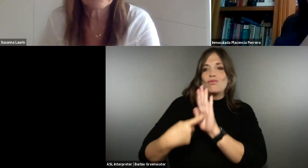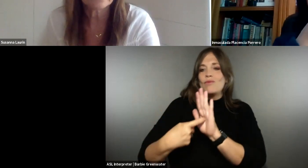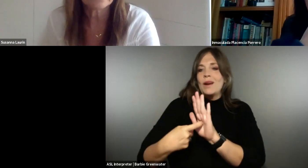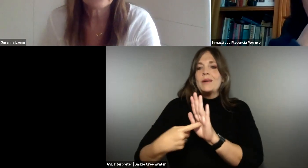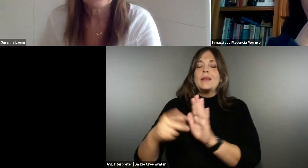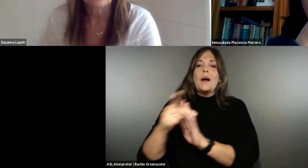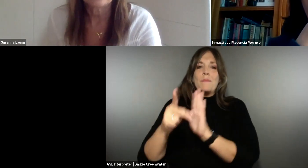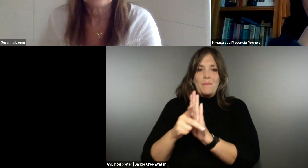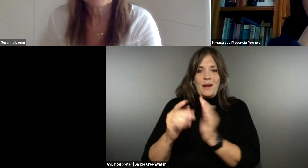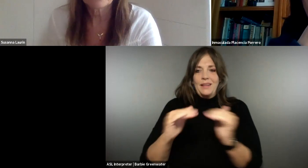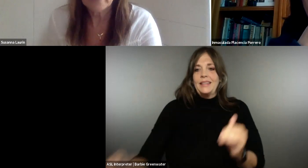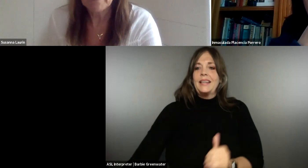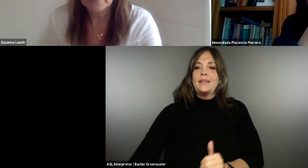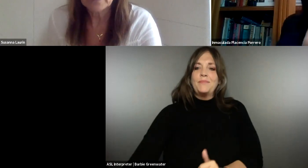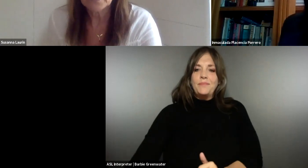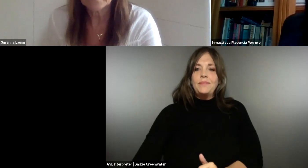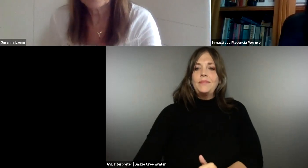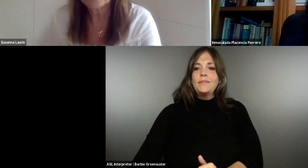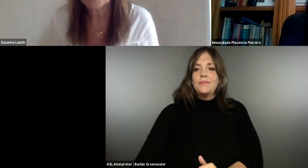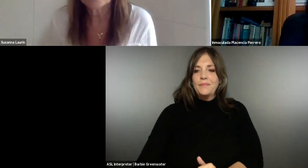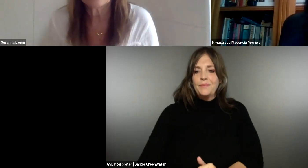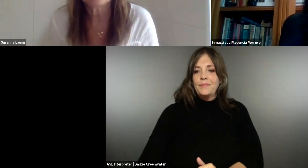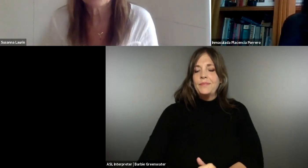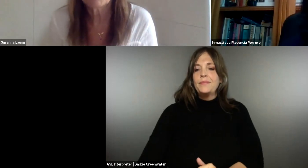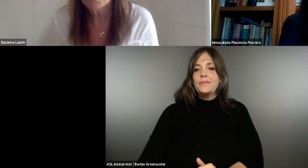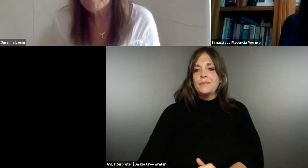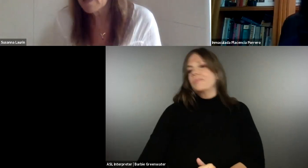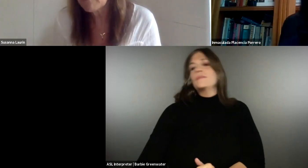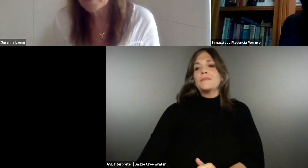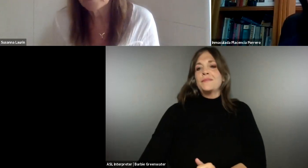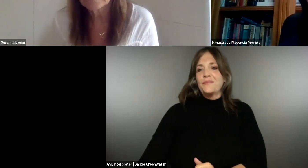or similar. So we have, of course, Inmaculada Placencia to represent